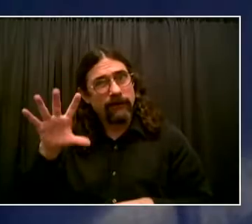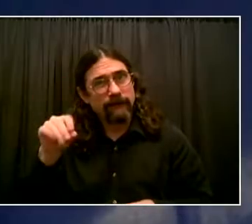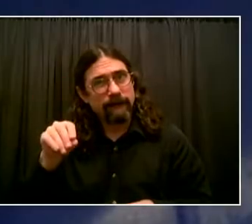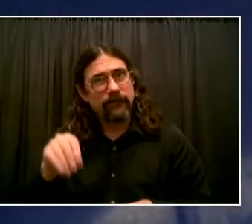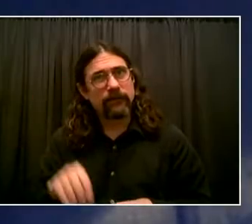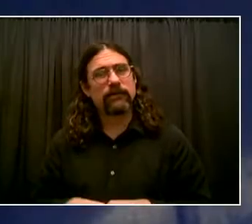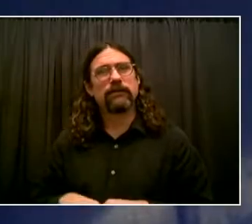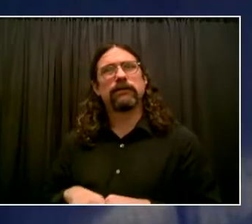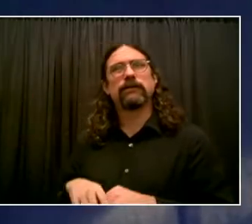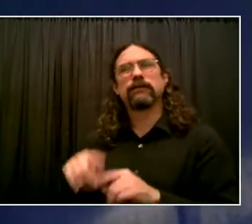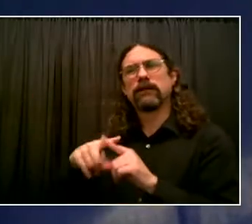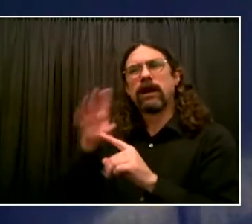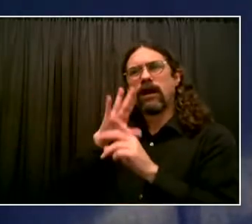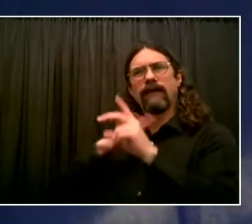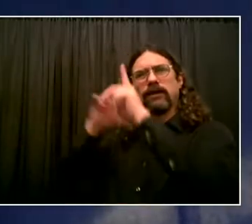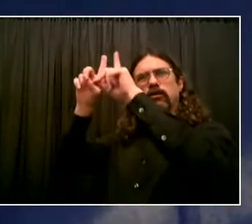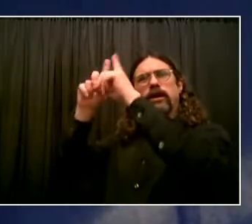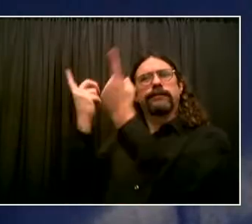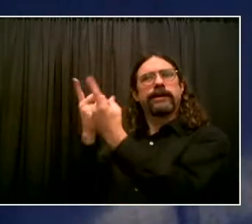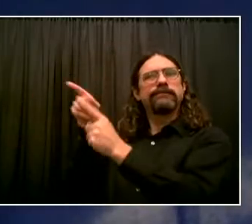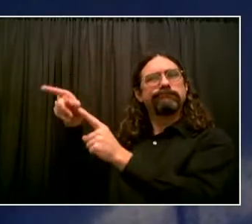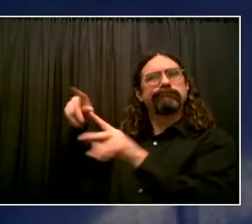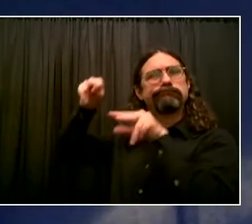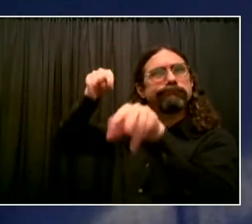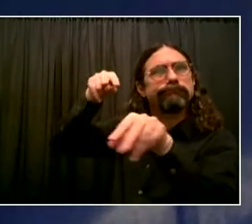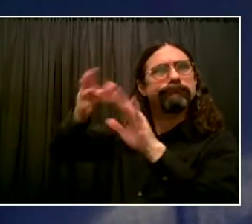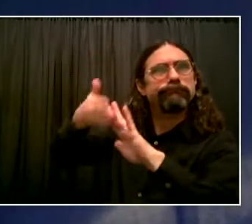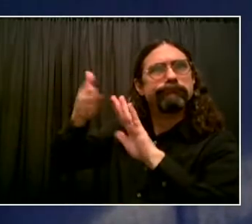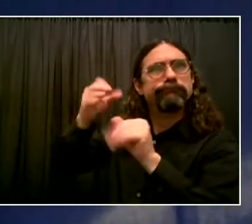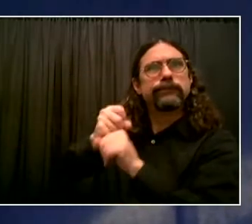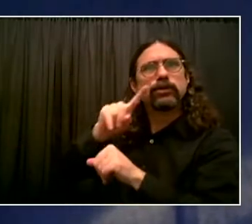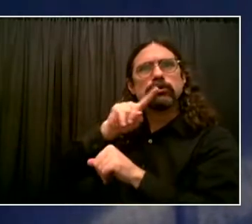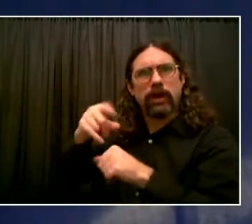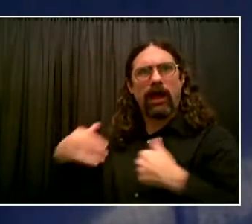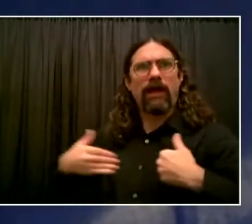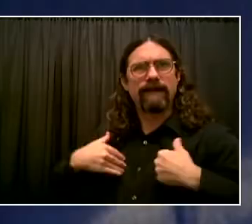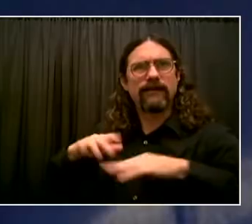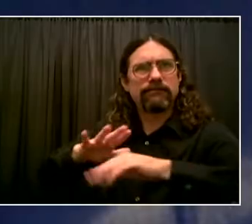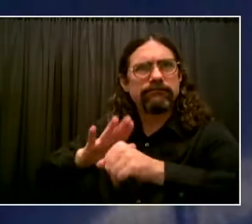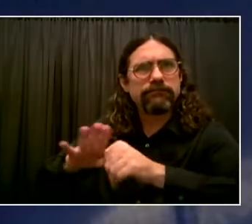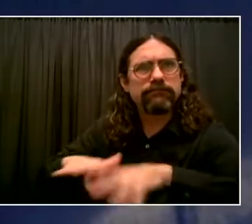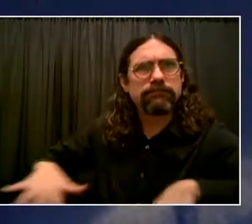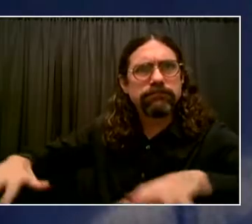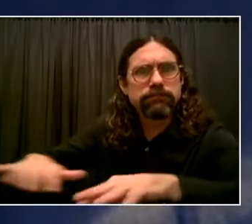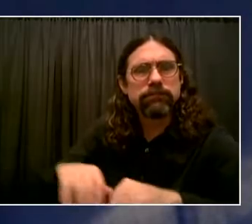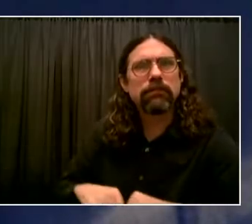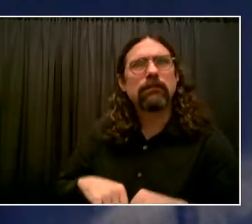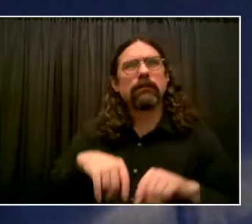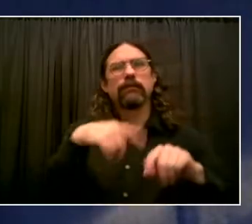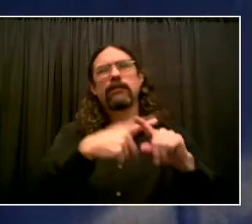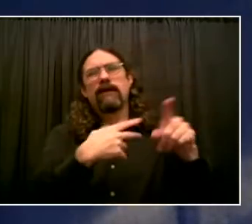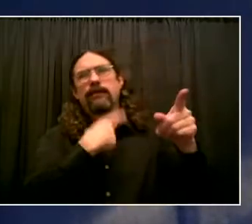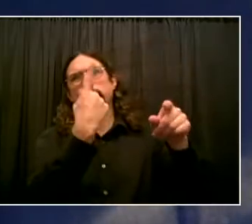FOR ART AND LIGHT MANUFACTURING AND PRESERVATION OF FIVE BUILDINGS INCLUDING THE TRANSIT